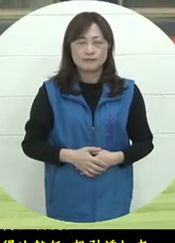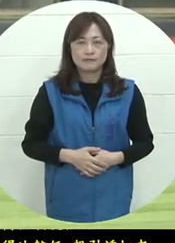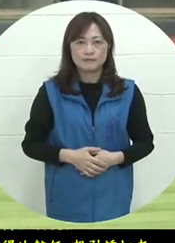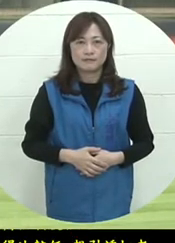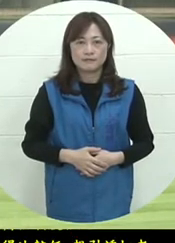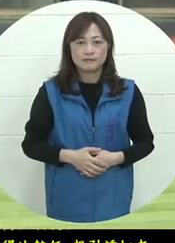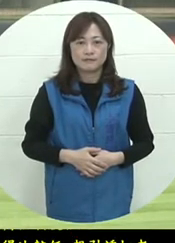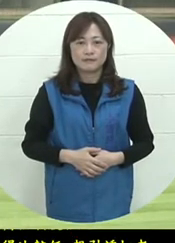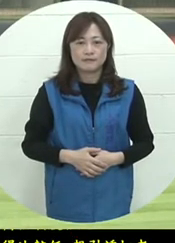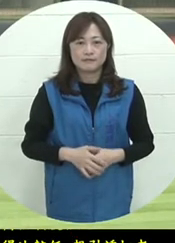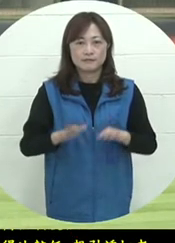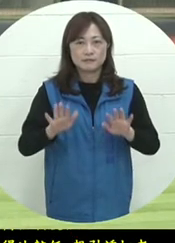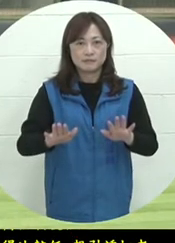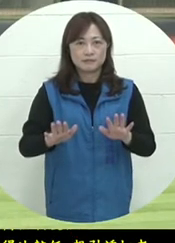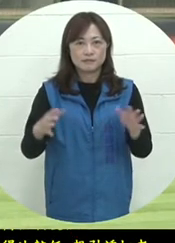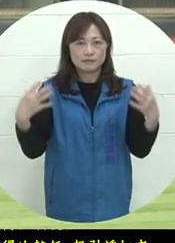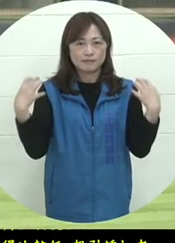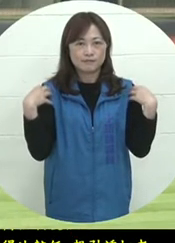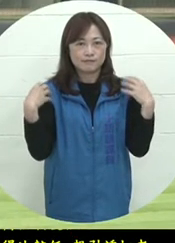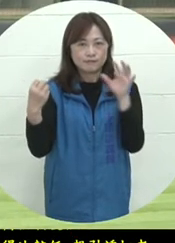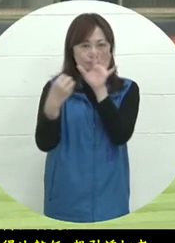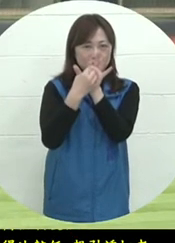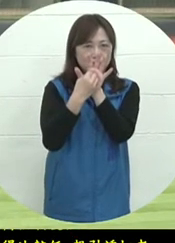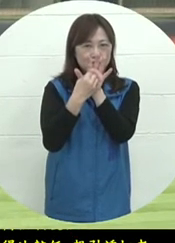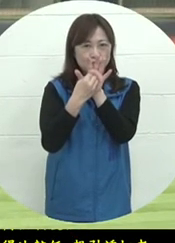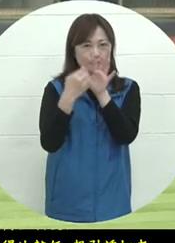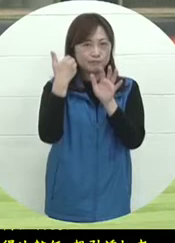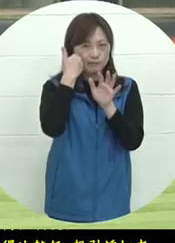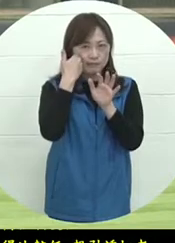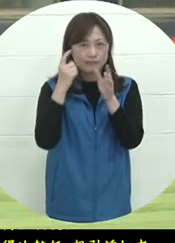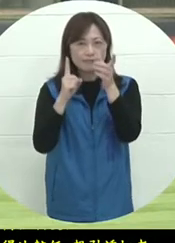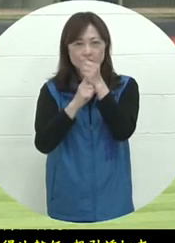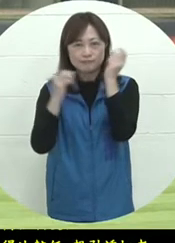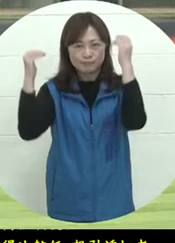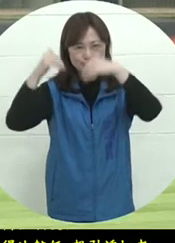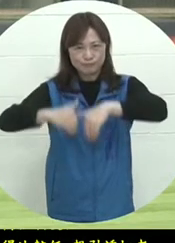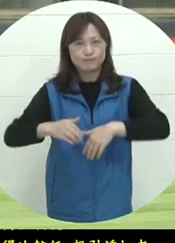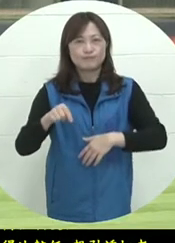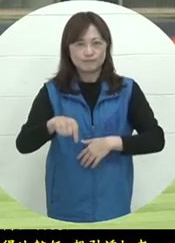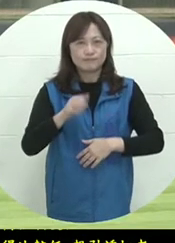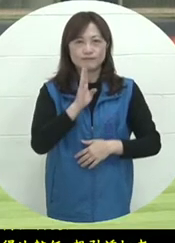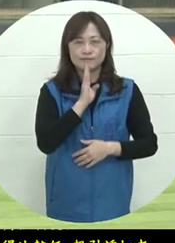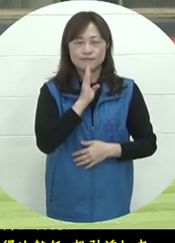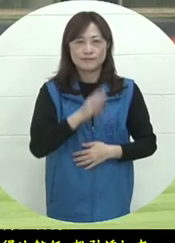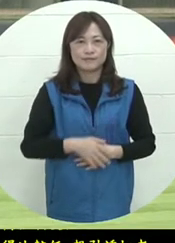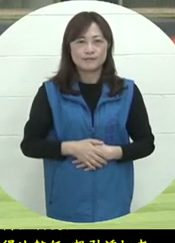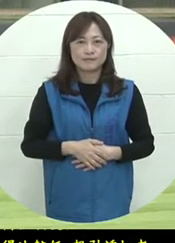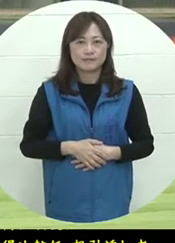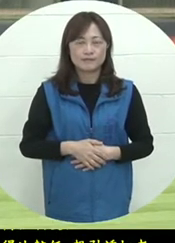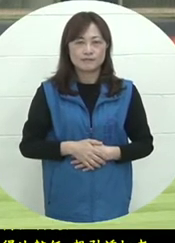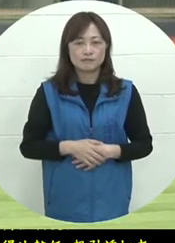. The next person to serve as the catcher is Kamiya Yoshitomo. For the two-day game, the Japanese team